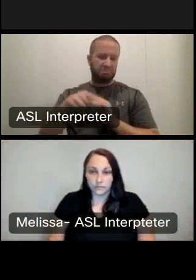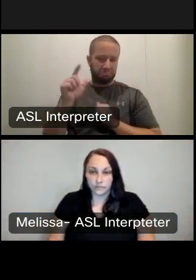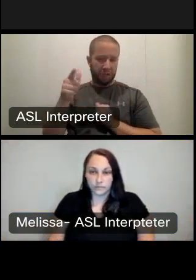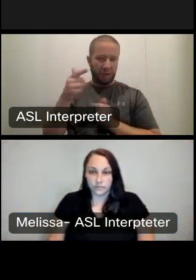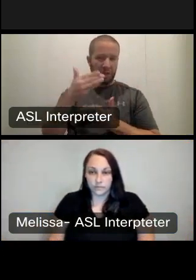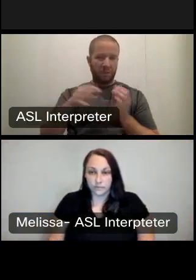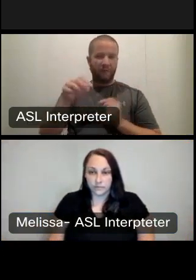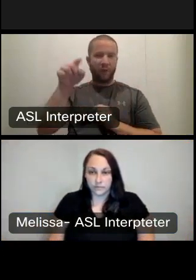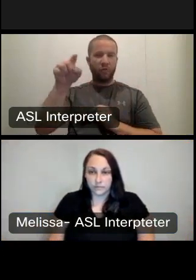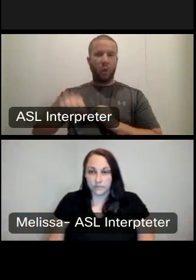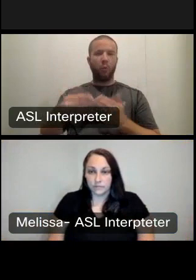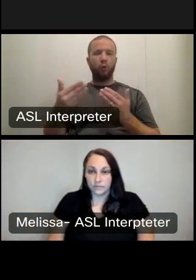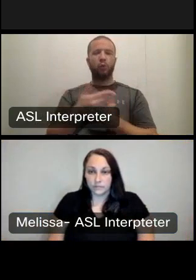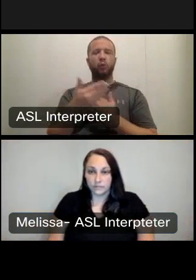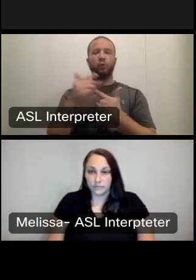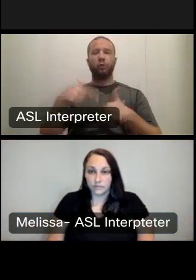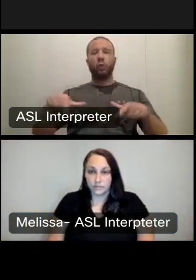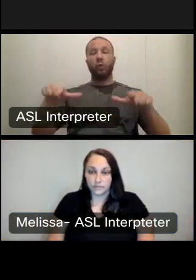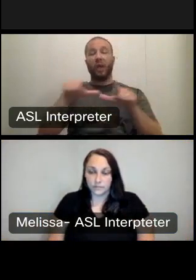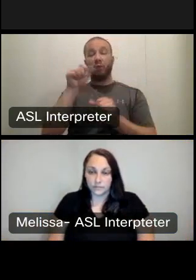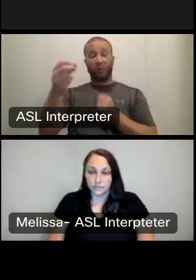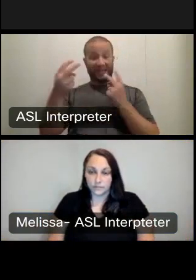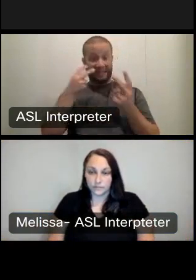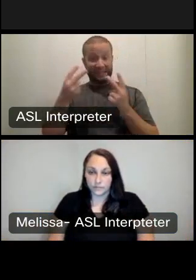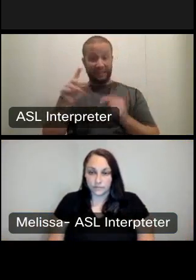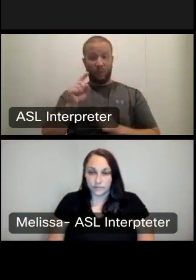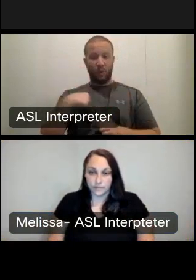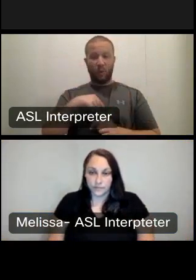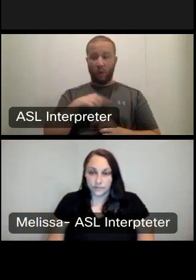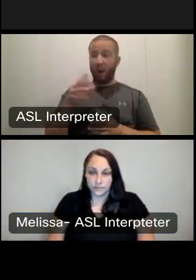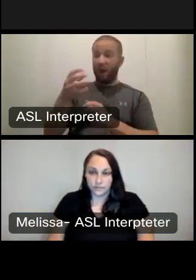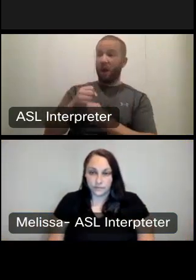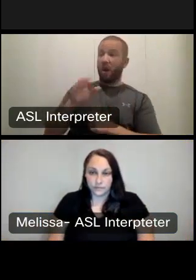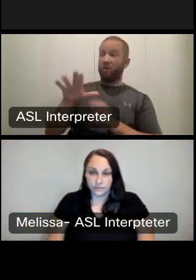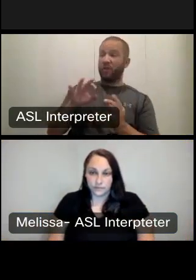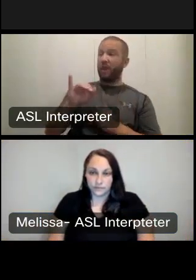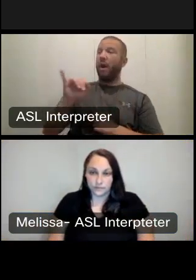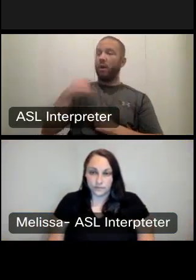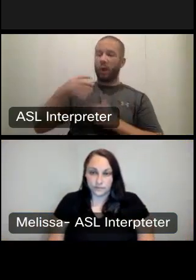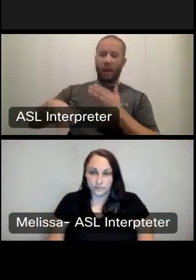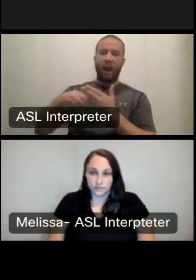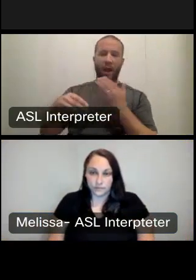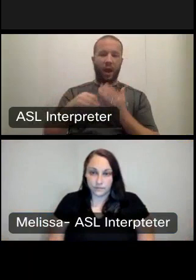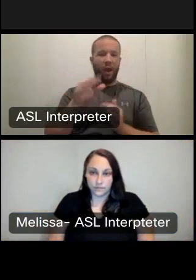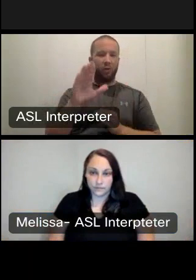of the things that you will see in the route were influence a lot by what we heard in terms